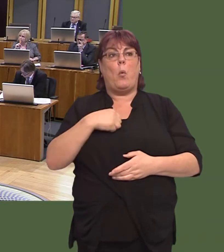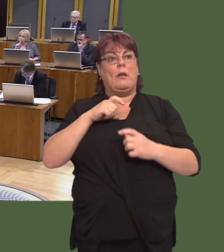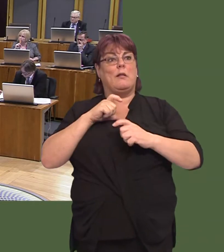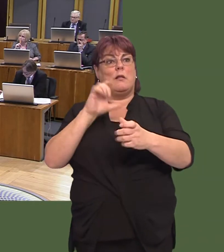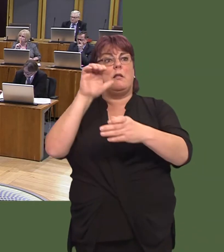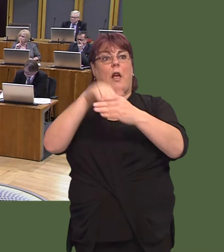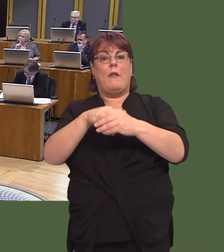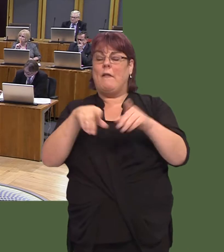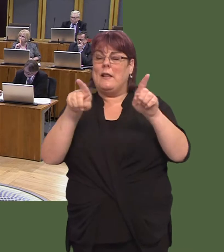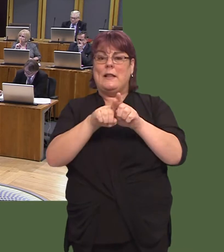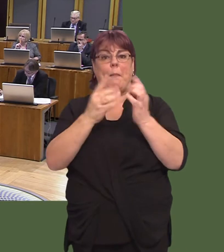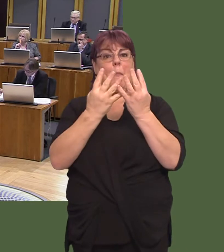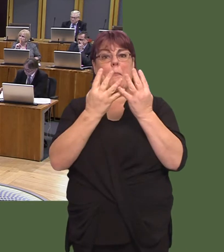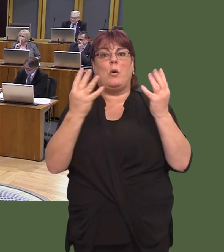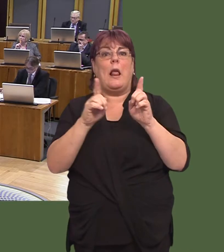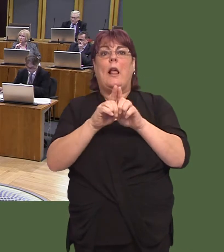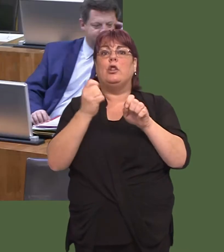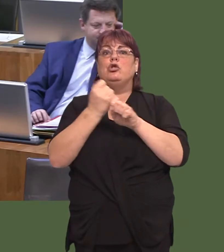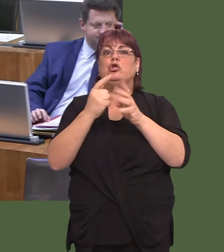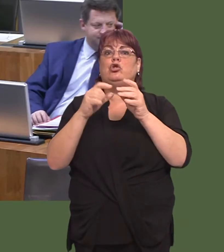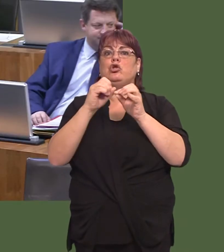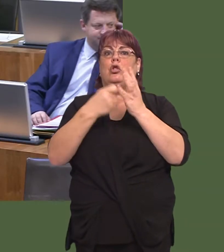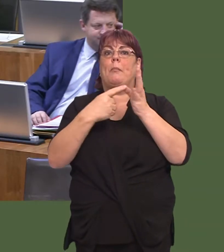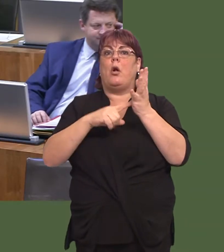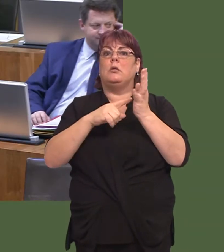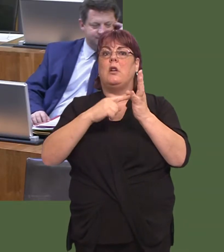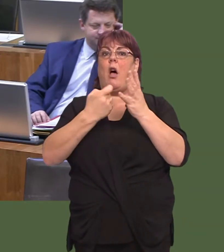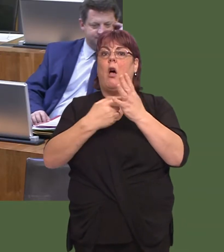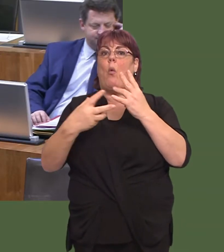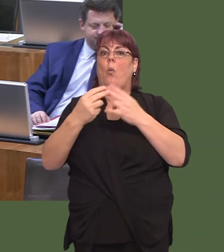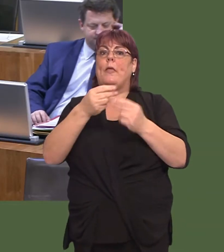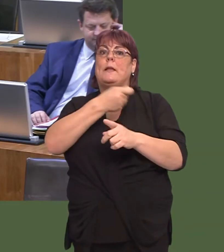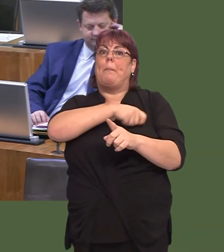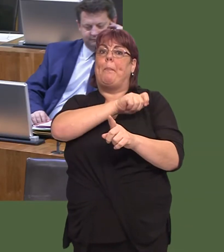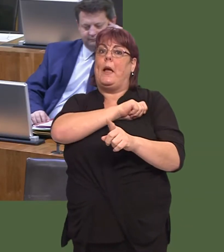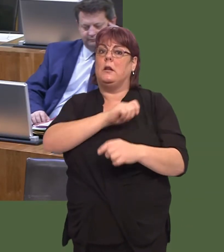for example, between Gibraltar and Spain, because Gibraltar is outside the customs union. That is an extremely hard border.